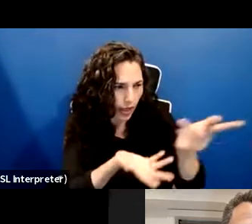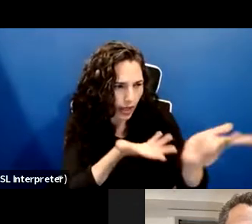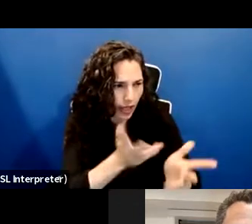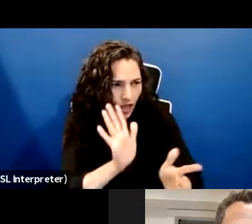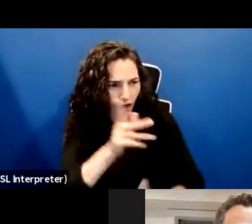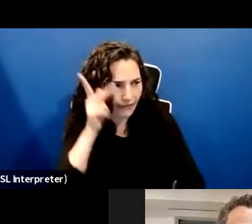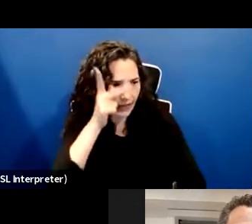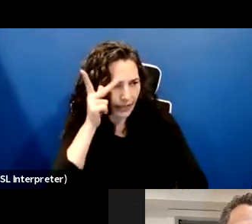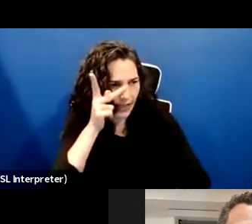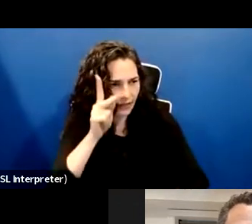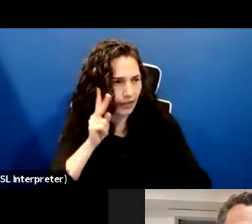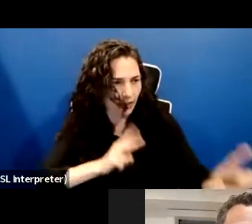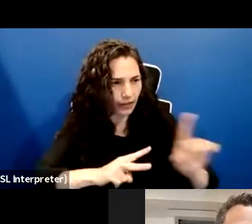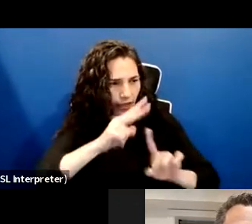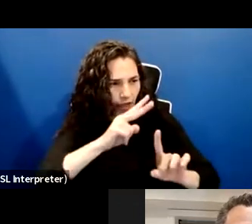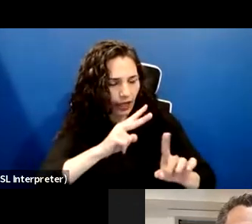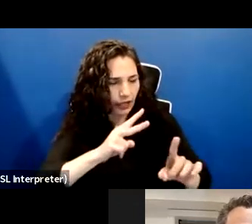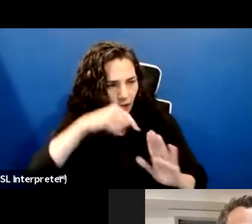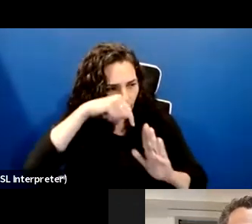they're into details, they're outspoken.